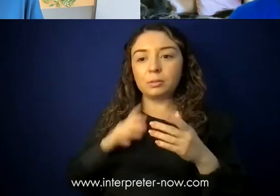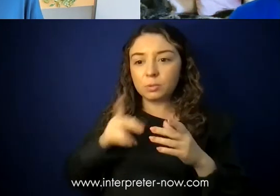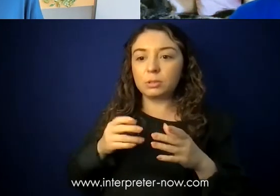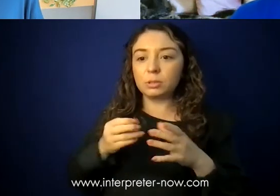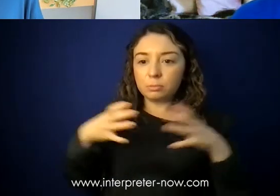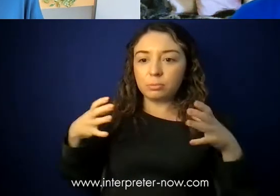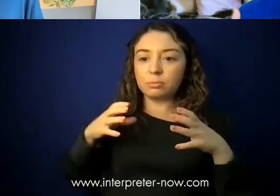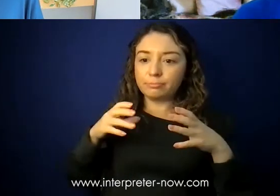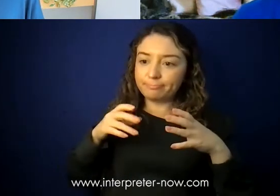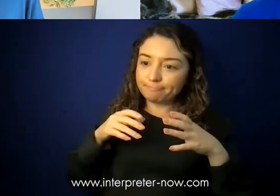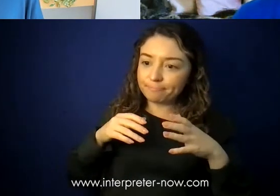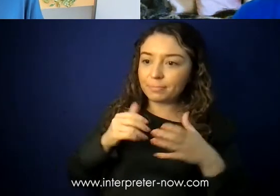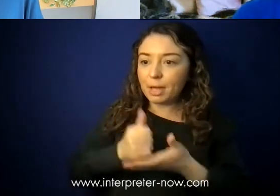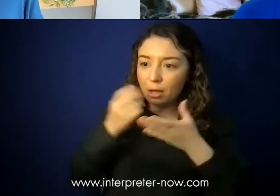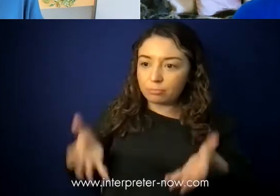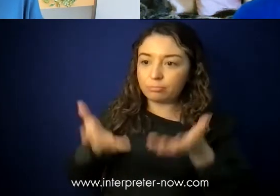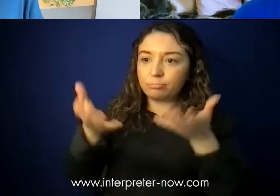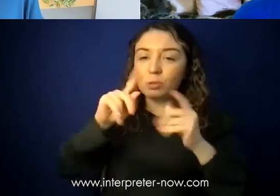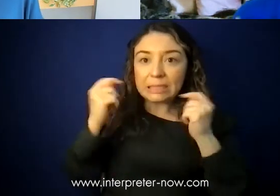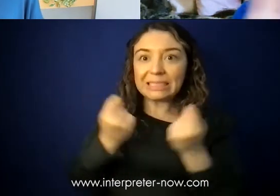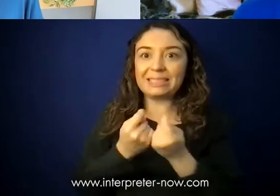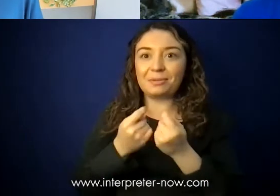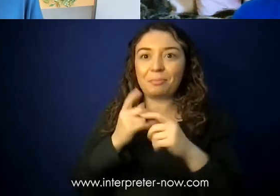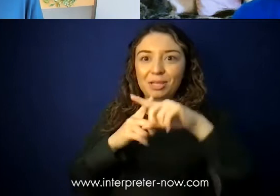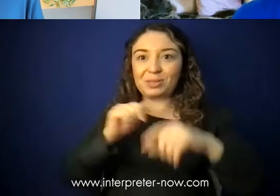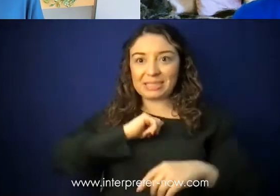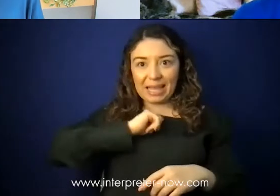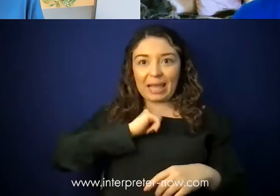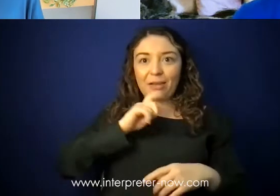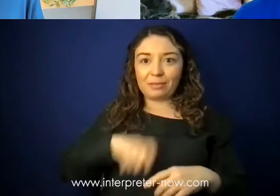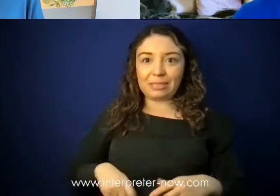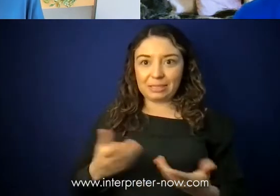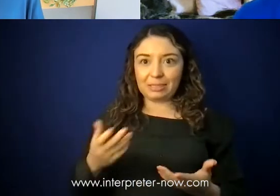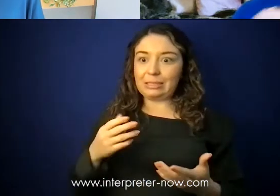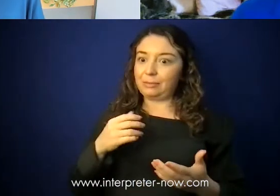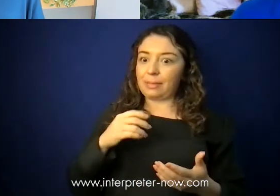and hold space for them during this tough time and otherwise while you might also be going through a hard time.